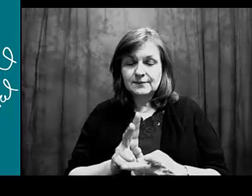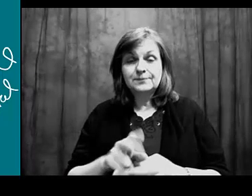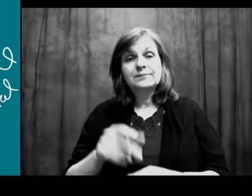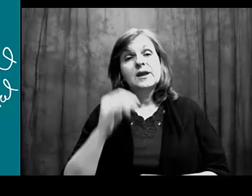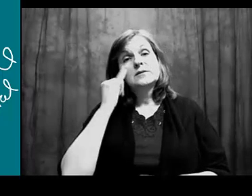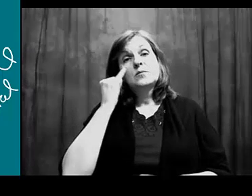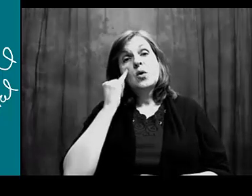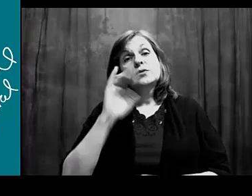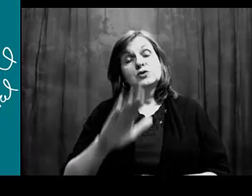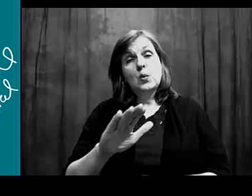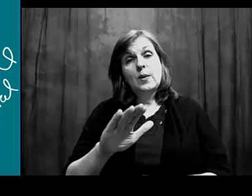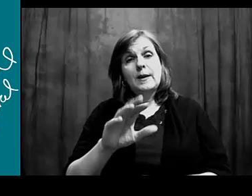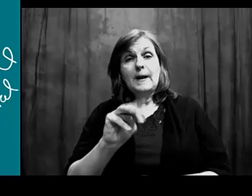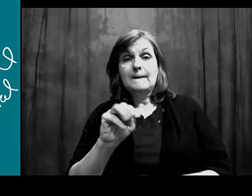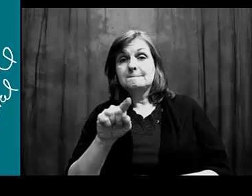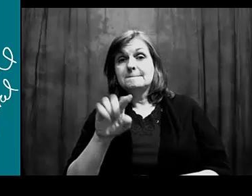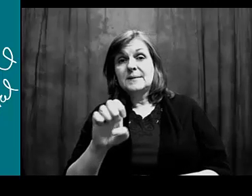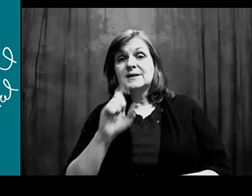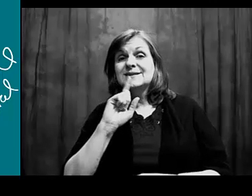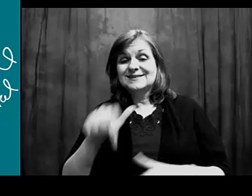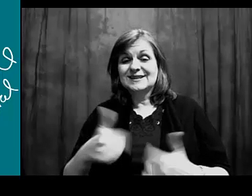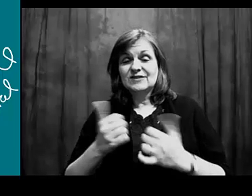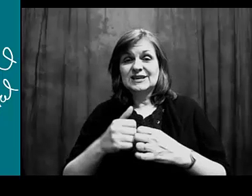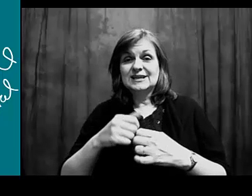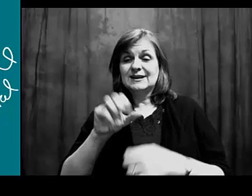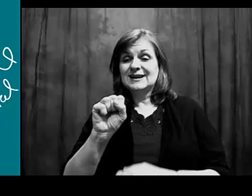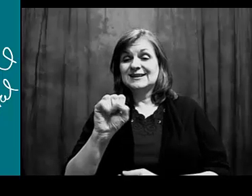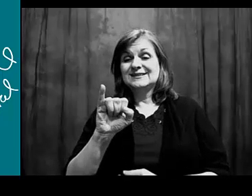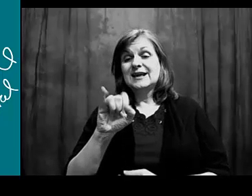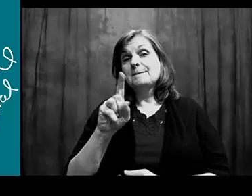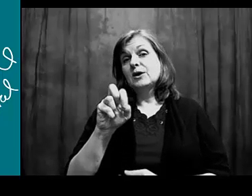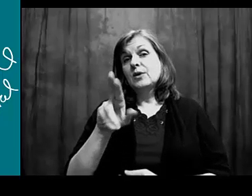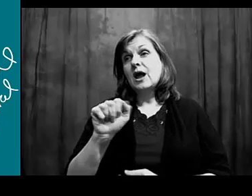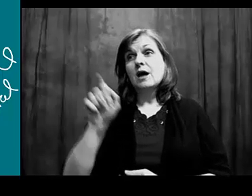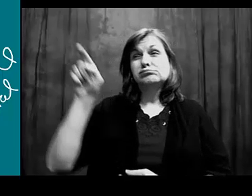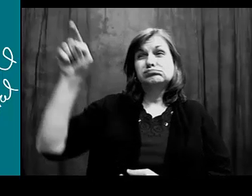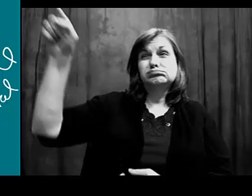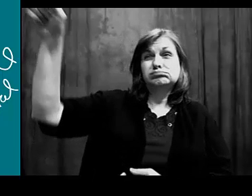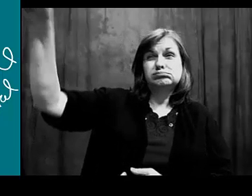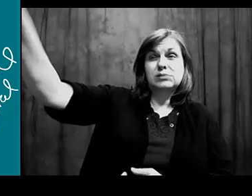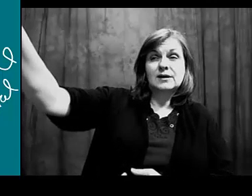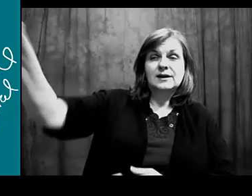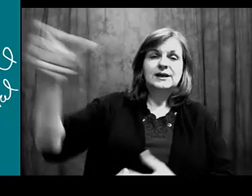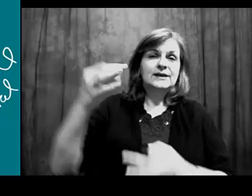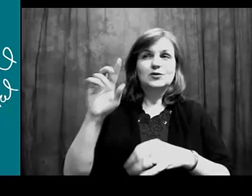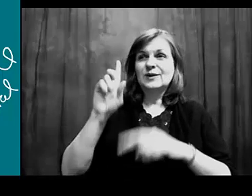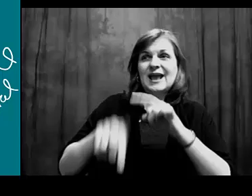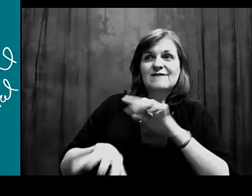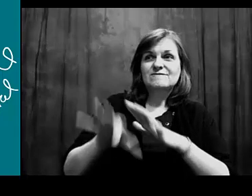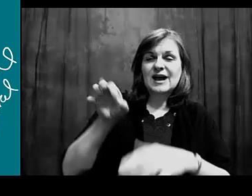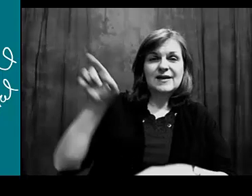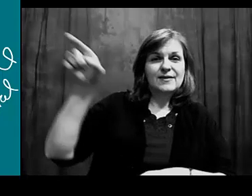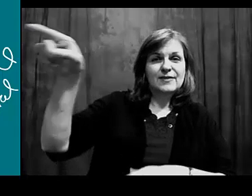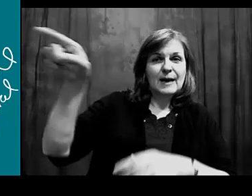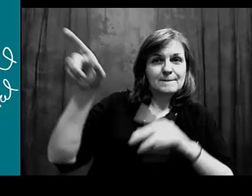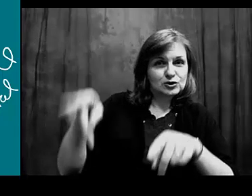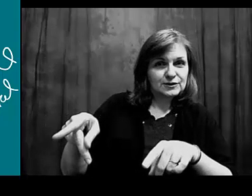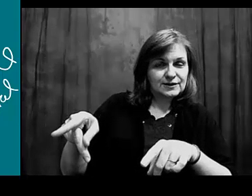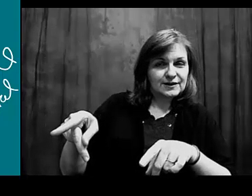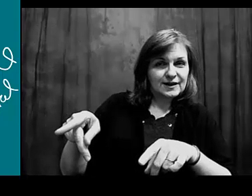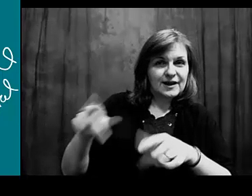your mate may be in Siberia! but if you don't find that mate and breed with them -- you really are spatially